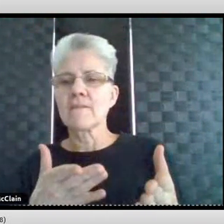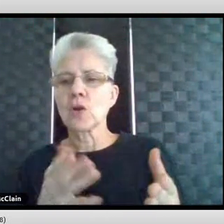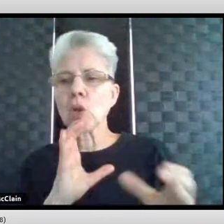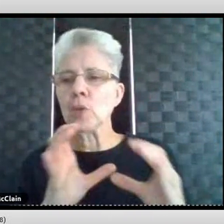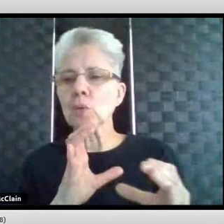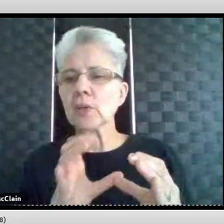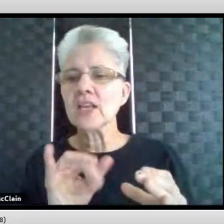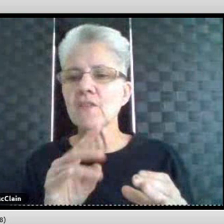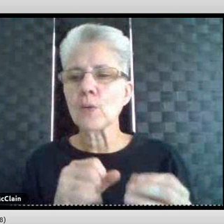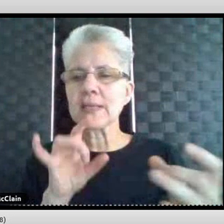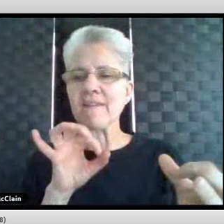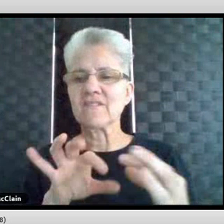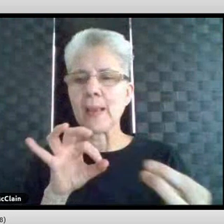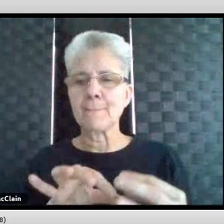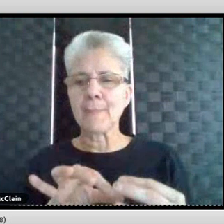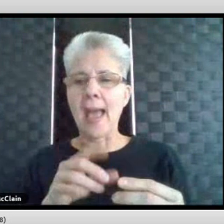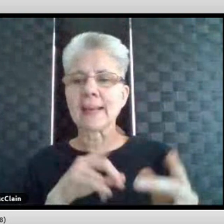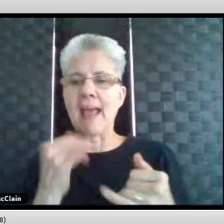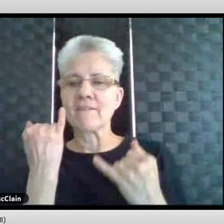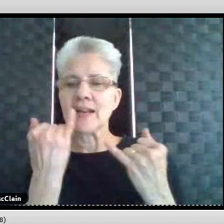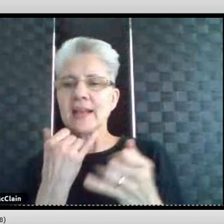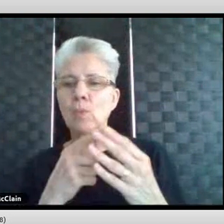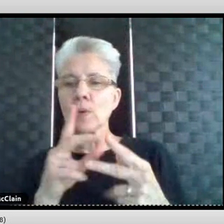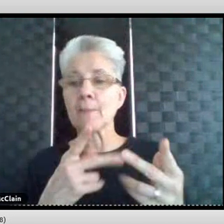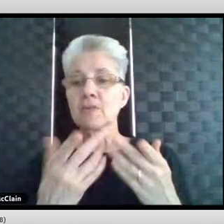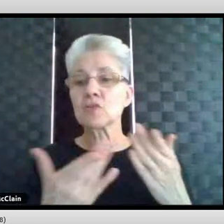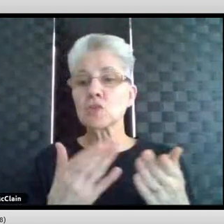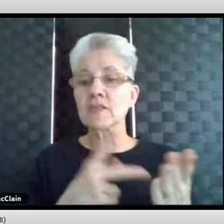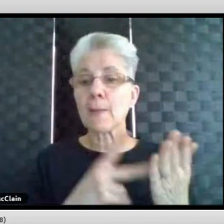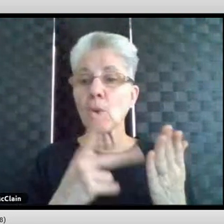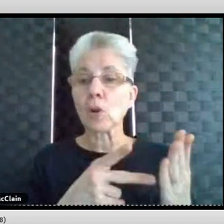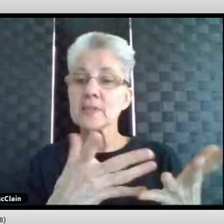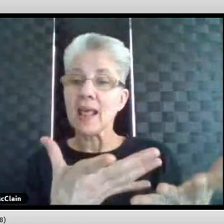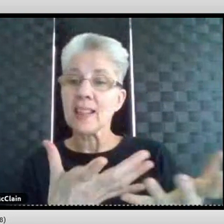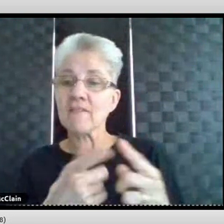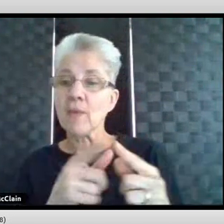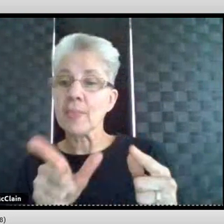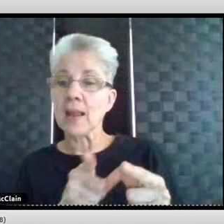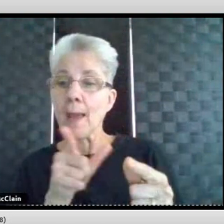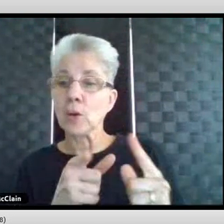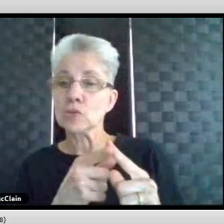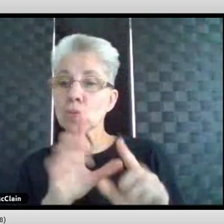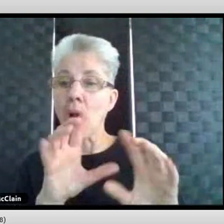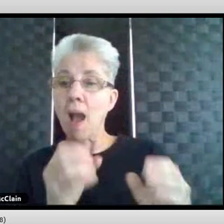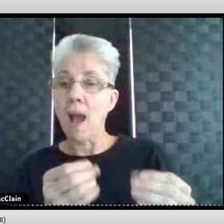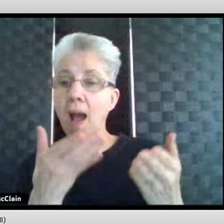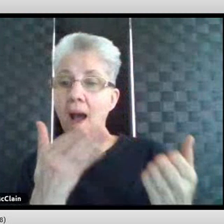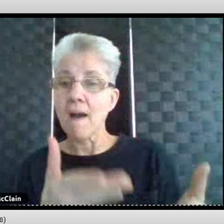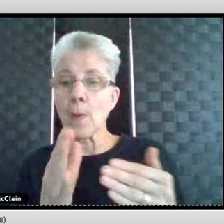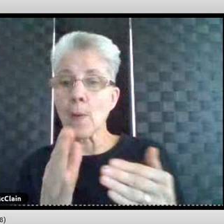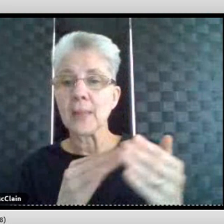to have an idea of what type of services and programs they'd like the library to offer. Building a connection with families and the community." Absolutely.